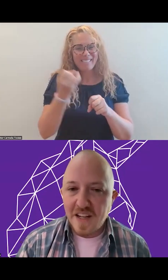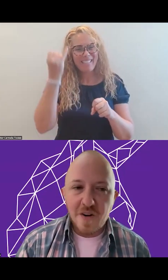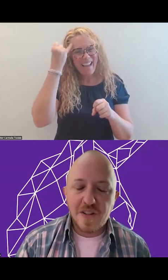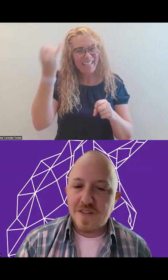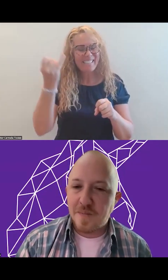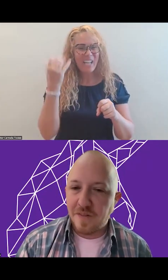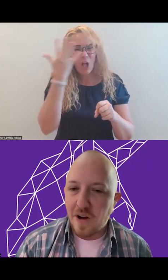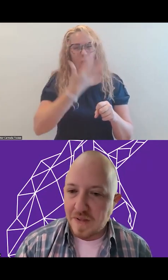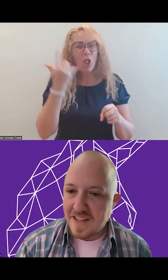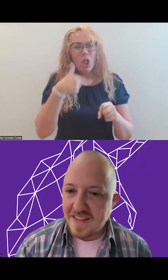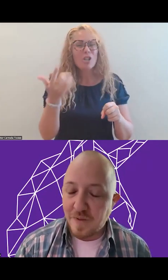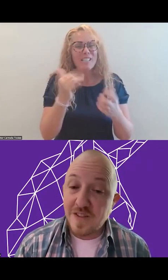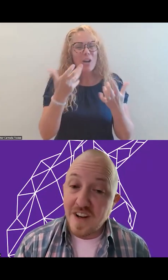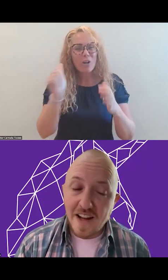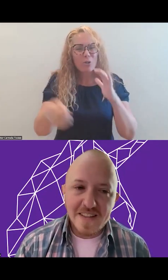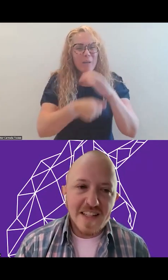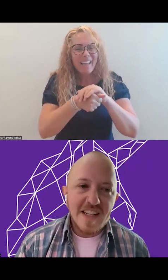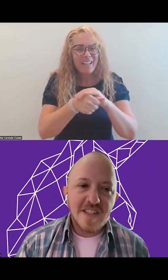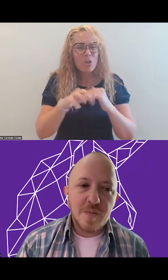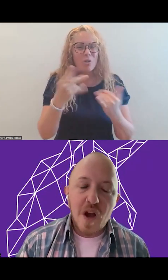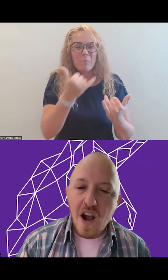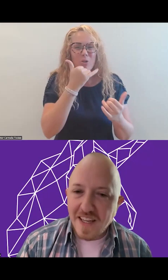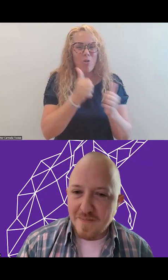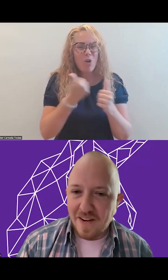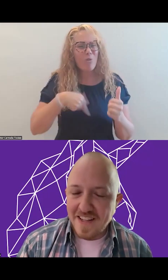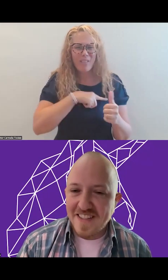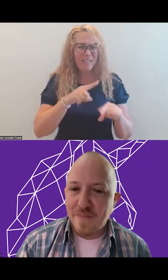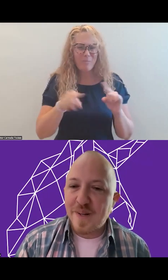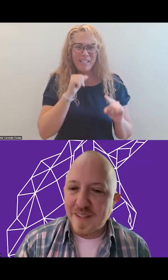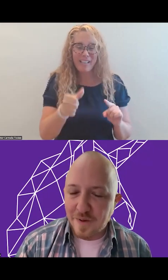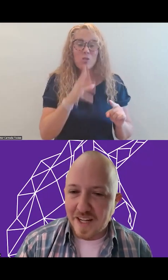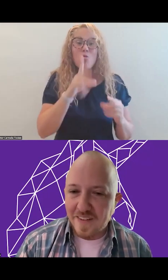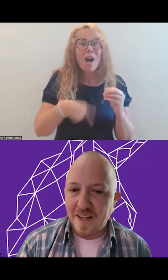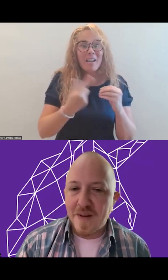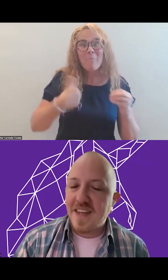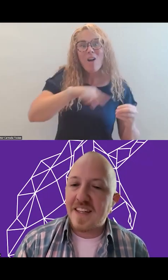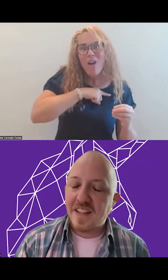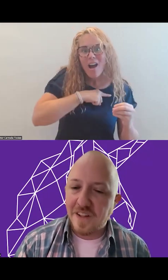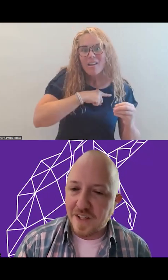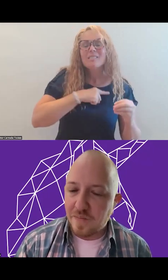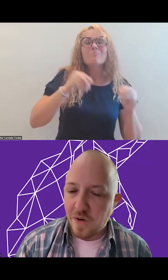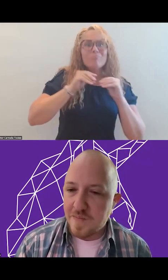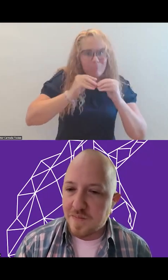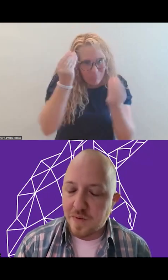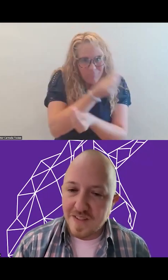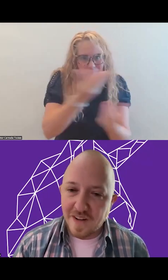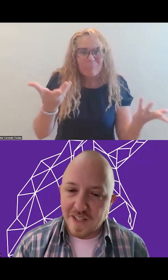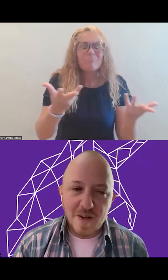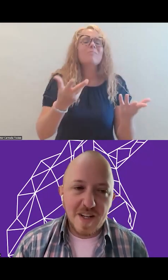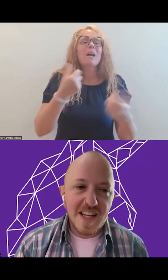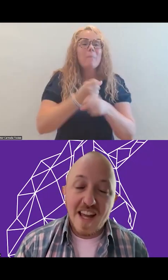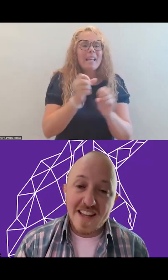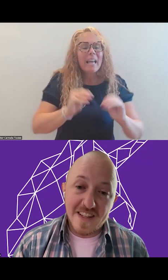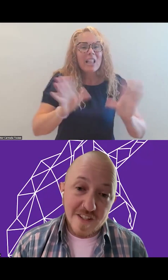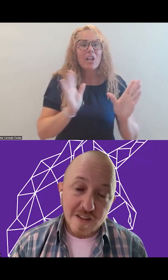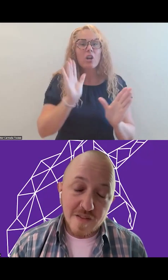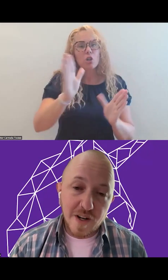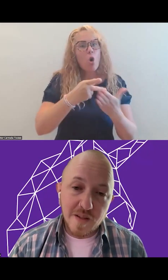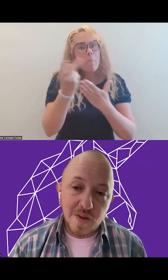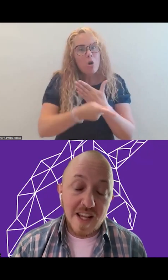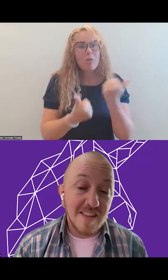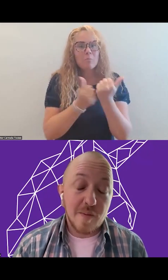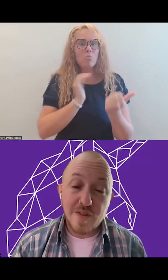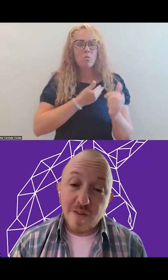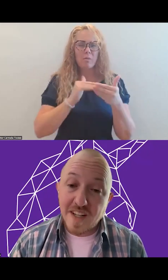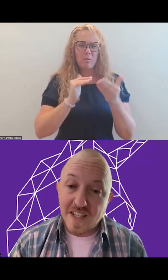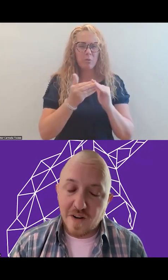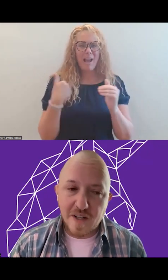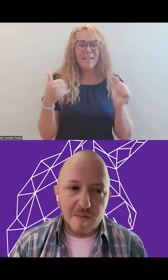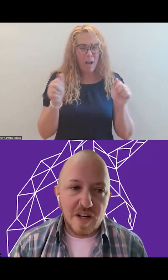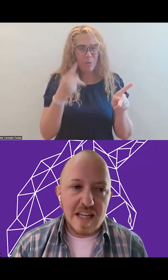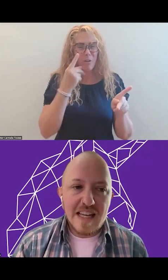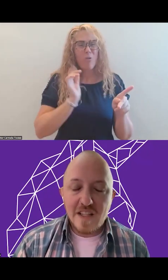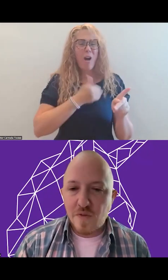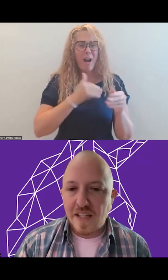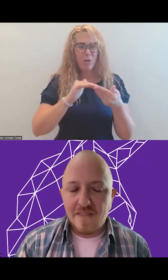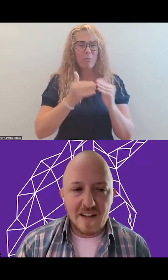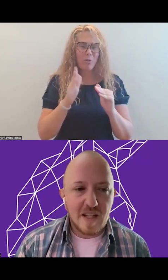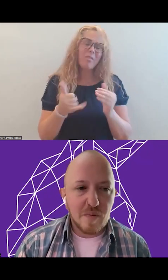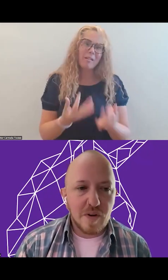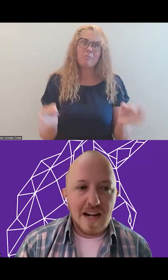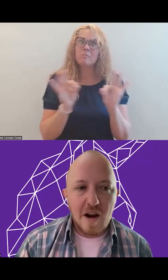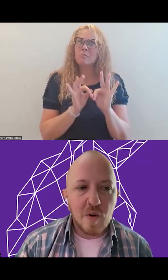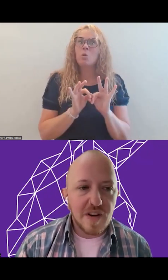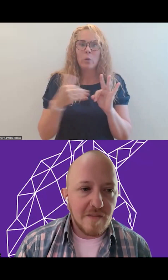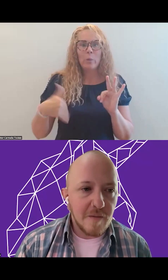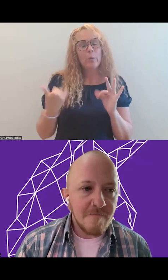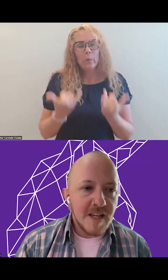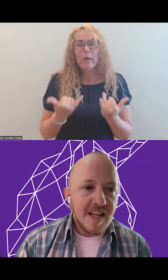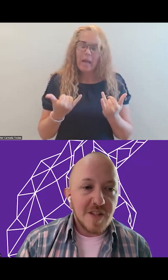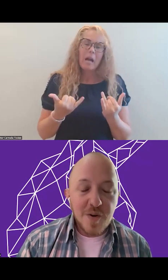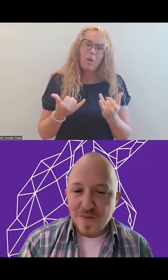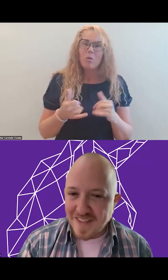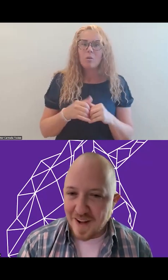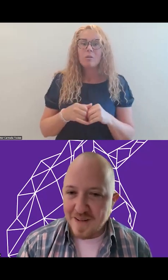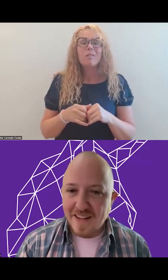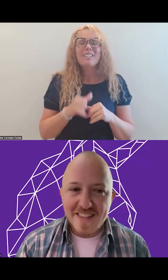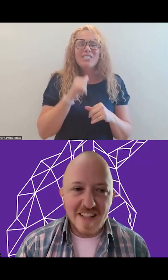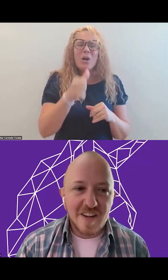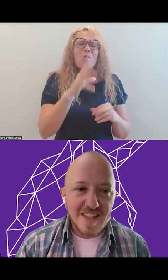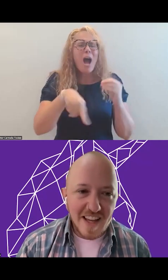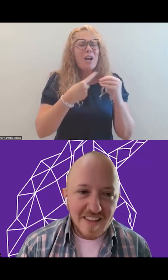OR SOMETHING IS WRONG WITH US WHEN THERE IS NOT. DON'T JUST TALK ABOUT US IN OUR DEATH,